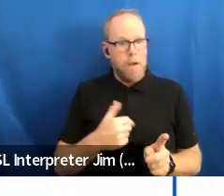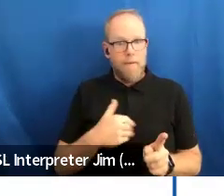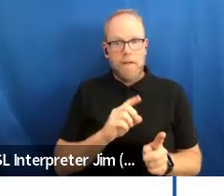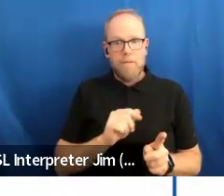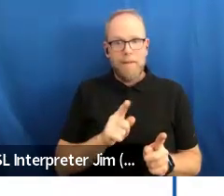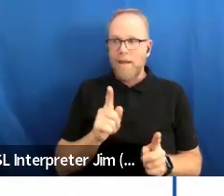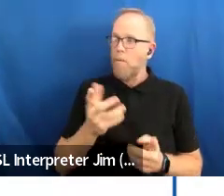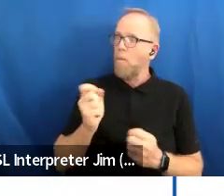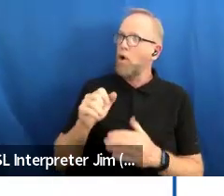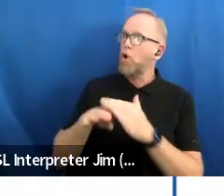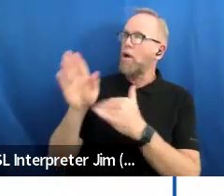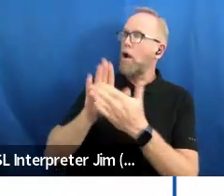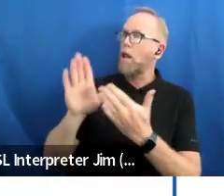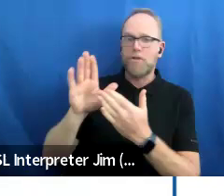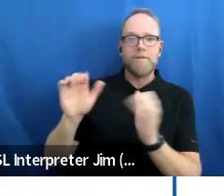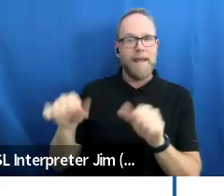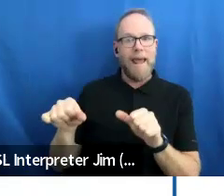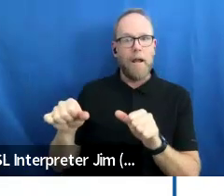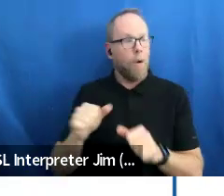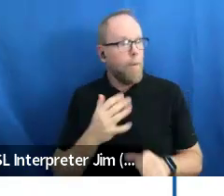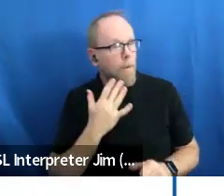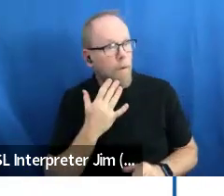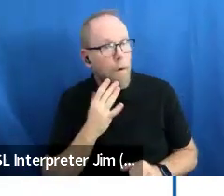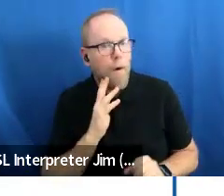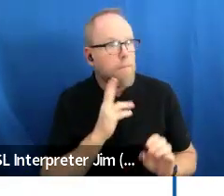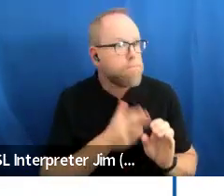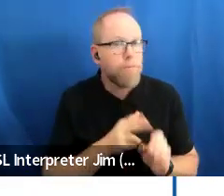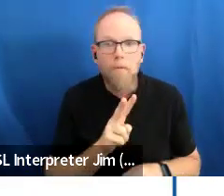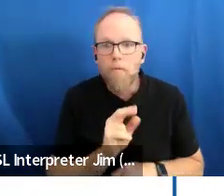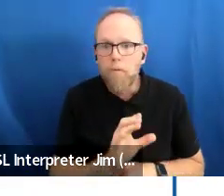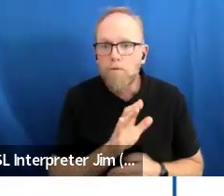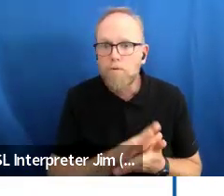If they would prefer to go to a vocational school, they should have that opportunity, as well.